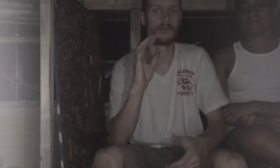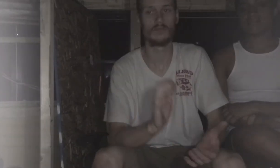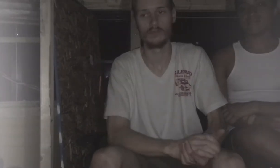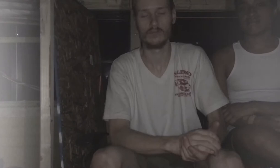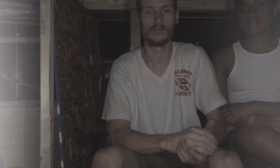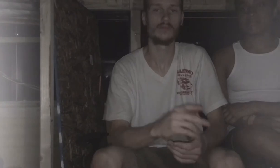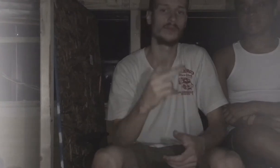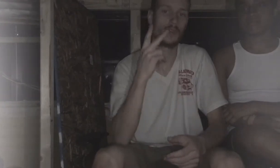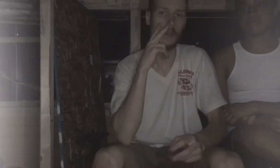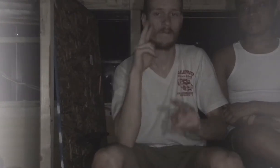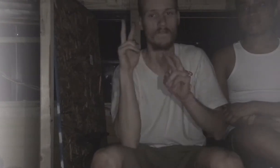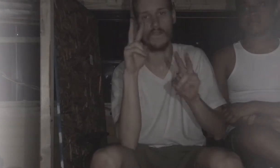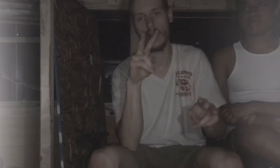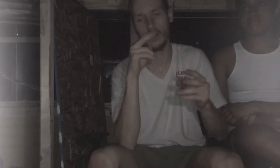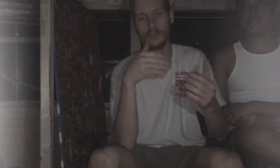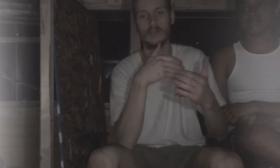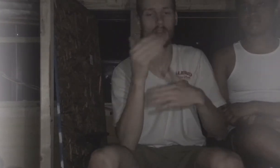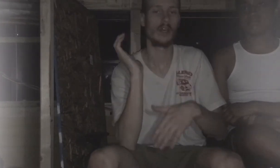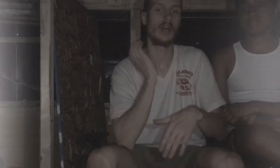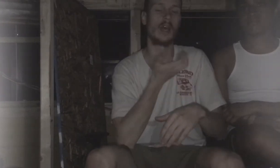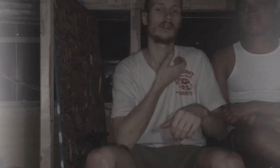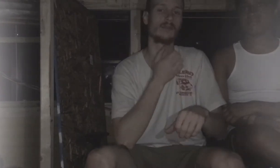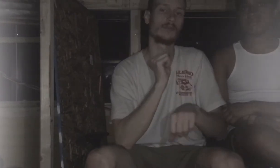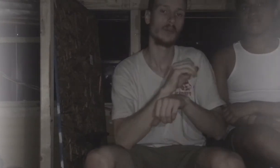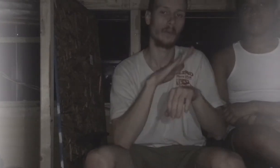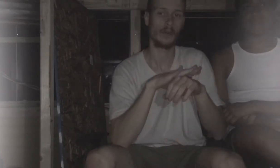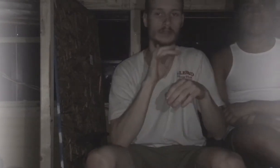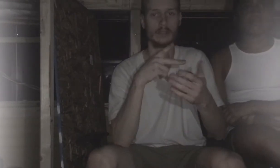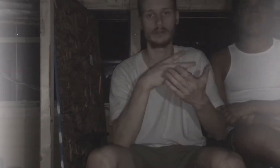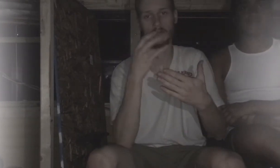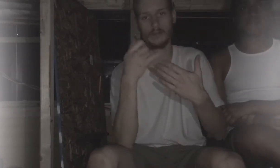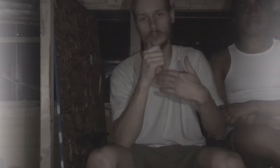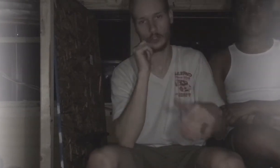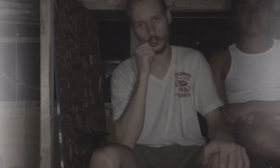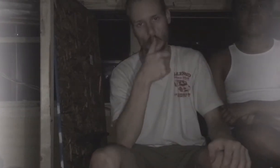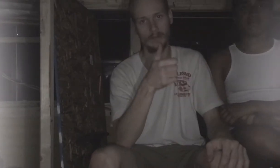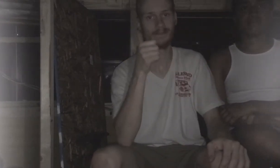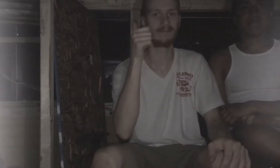we are looking forward to working on our project for tomorrow.